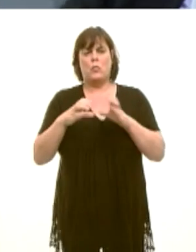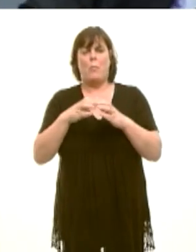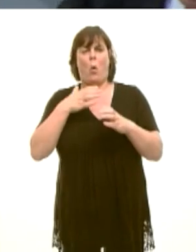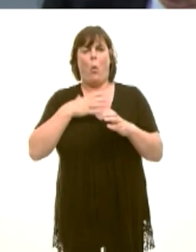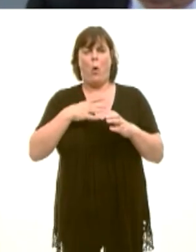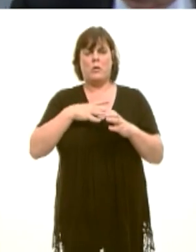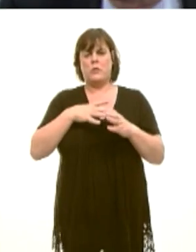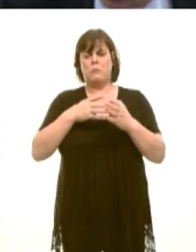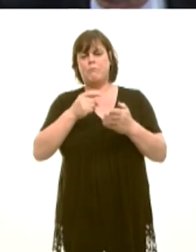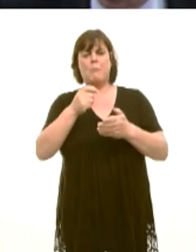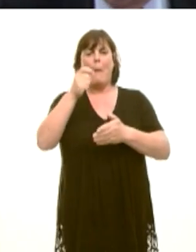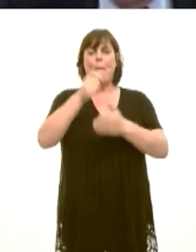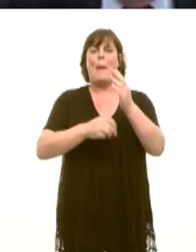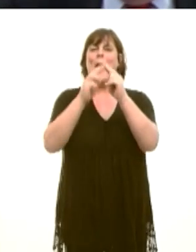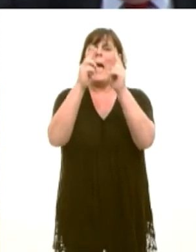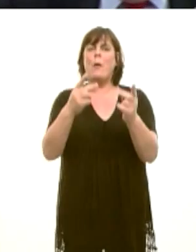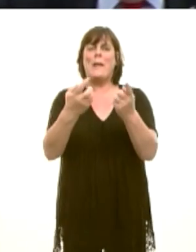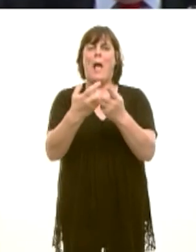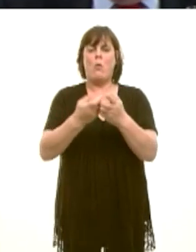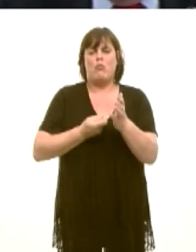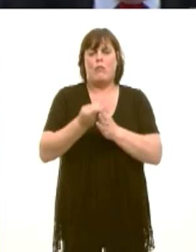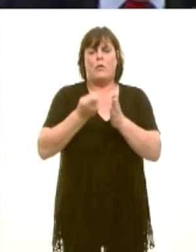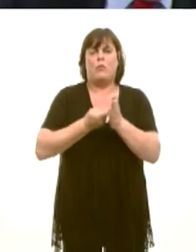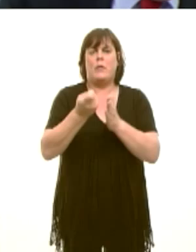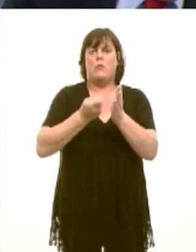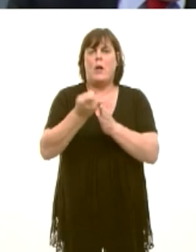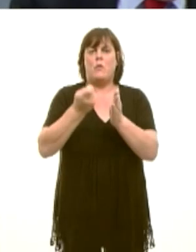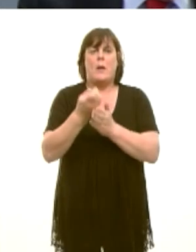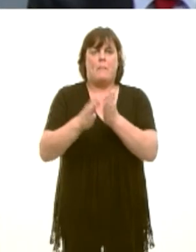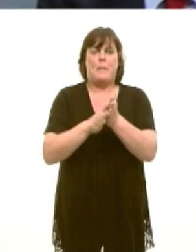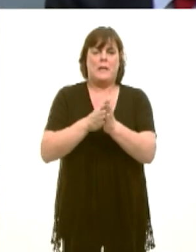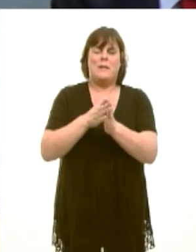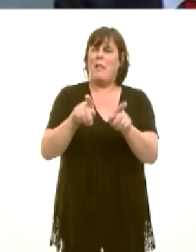payments equivalent to rent to build up a share in their home without requiring a deposit.